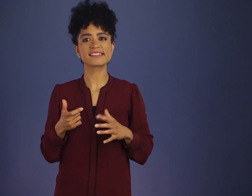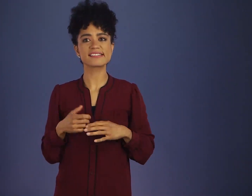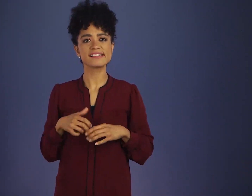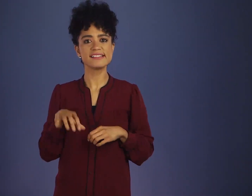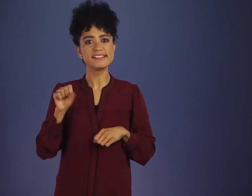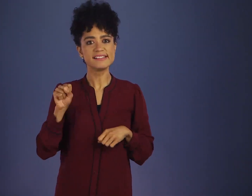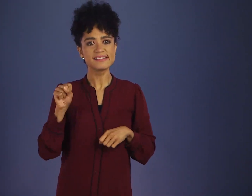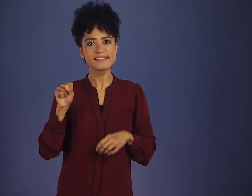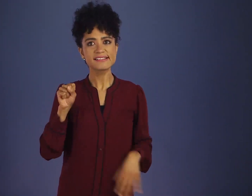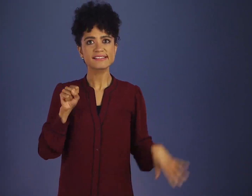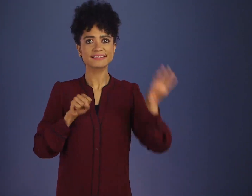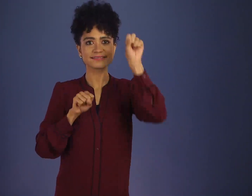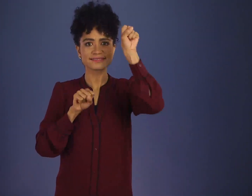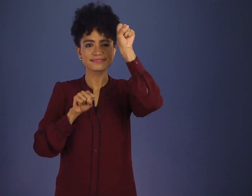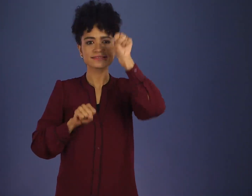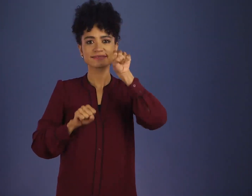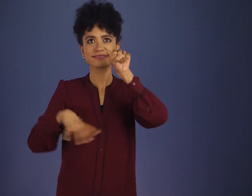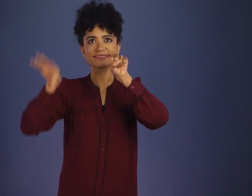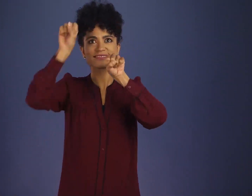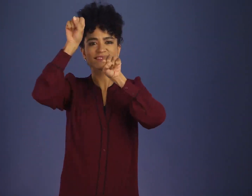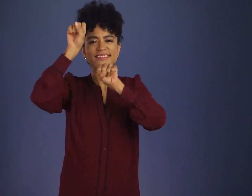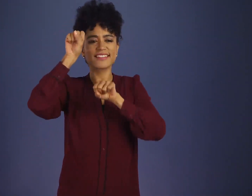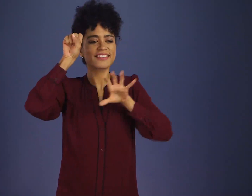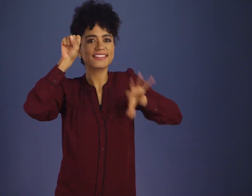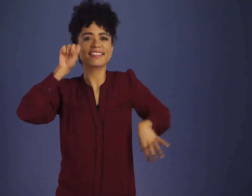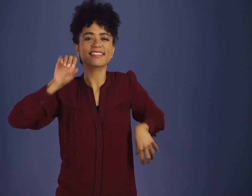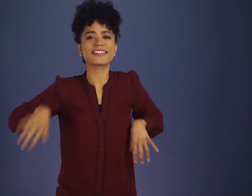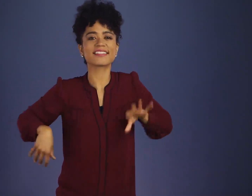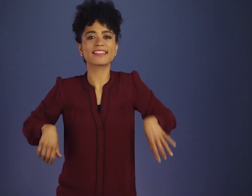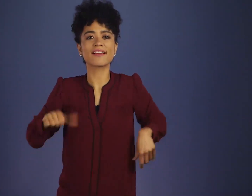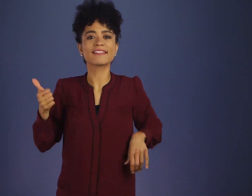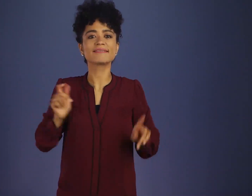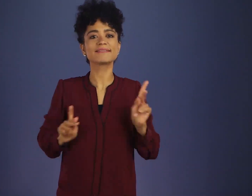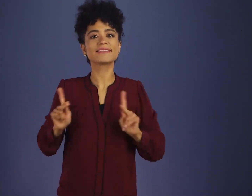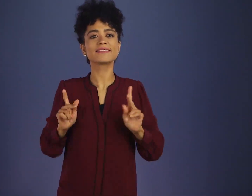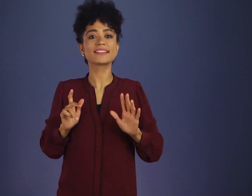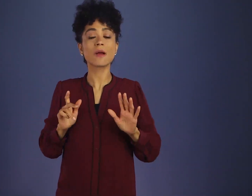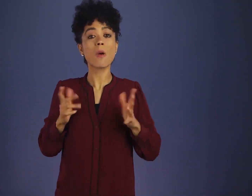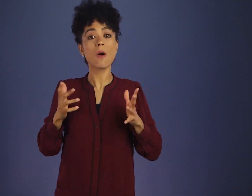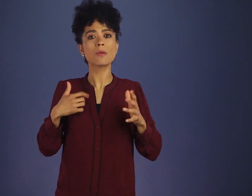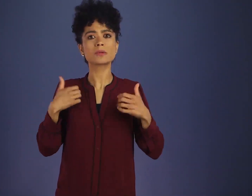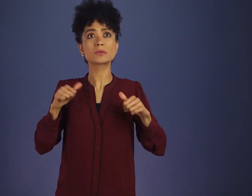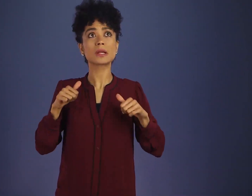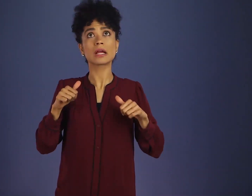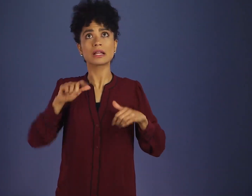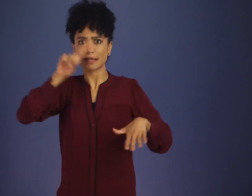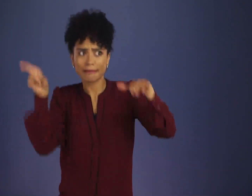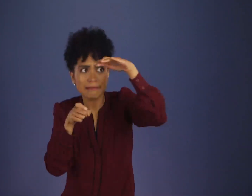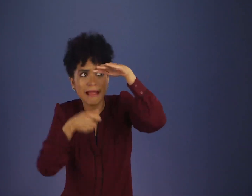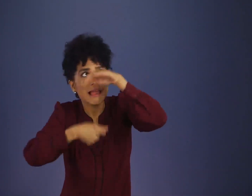Always we tried to struggle to the top of the heap, or to hide underneath it.